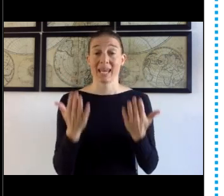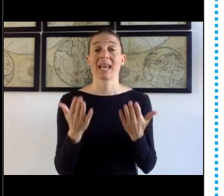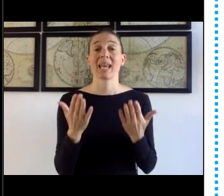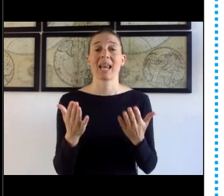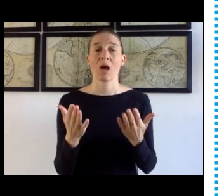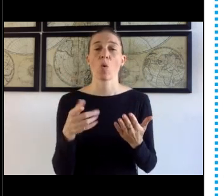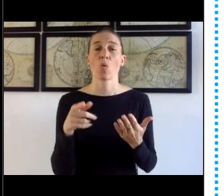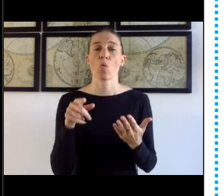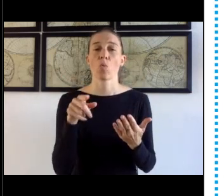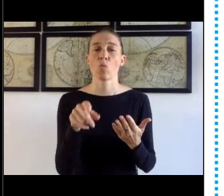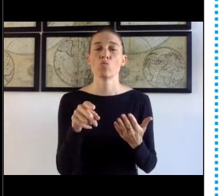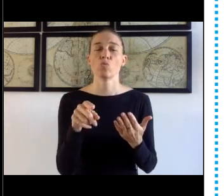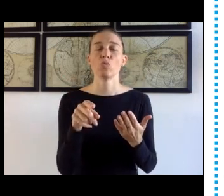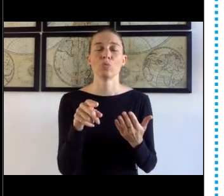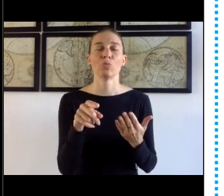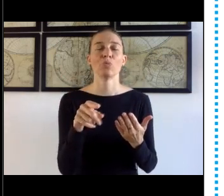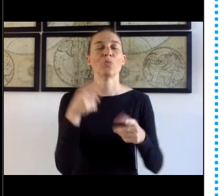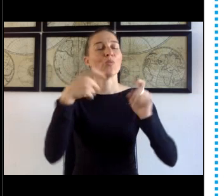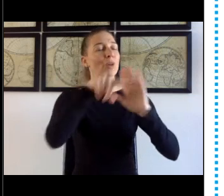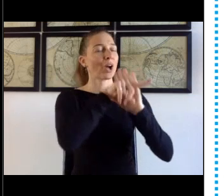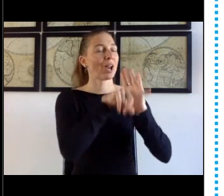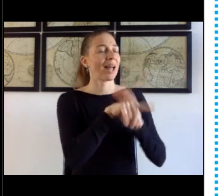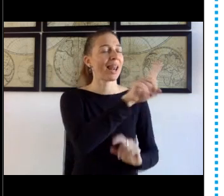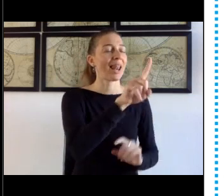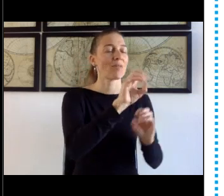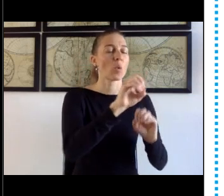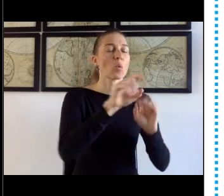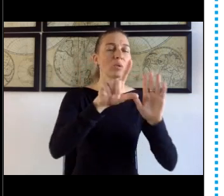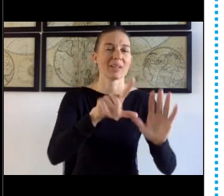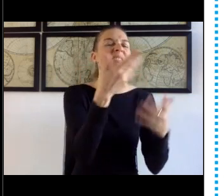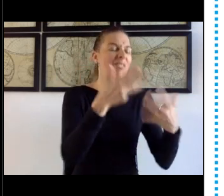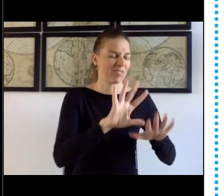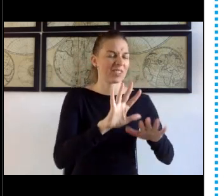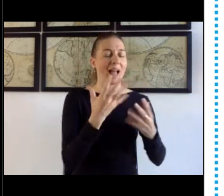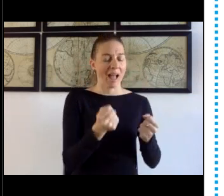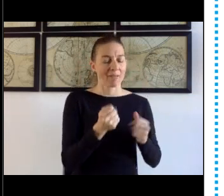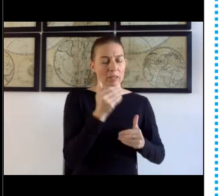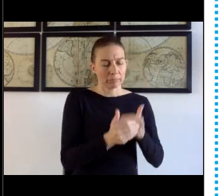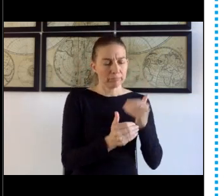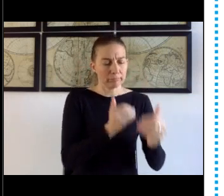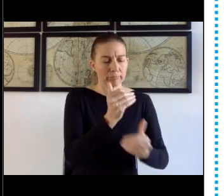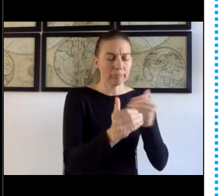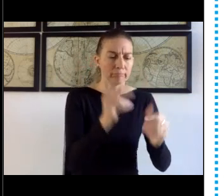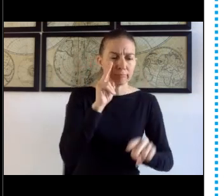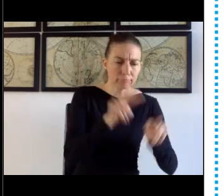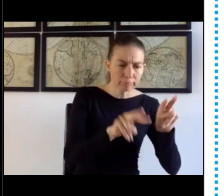so air Passengers' Rights and they have a roadmap. And now actually they have workshops scheduled.